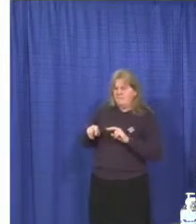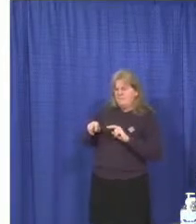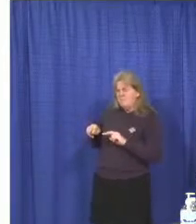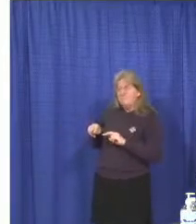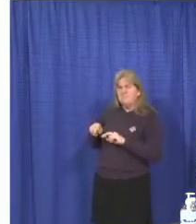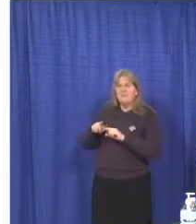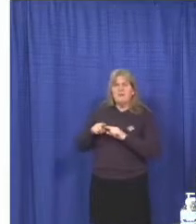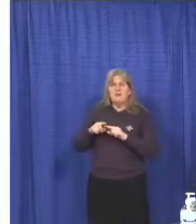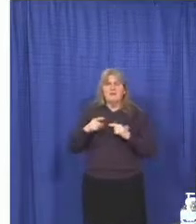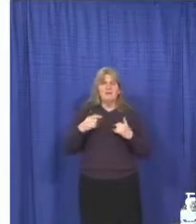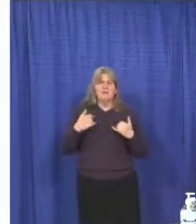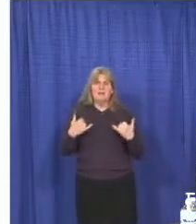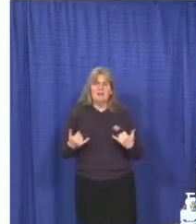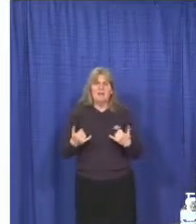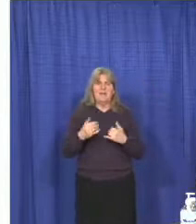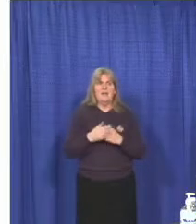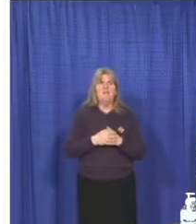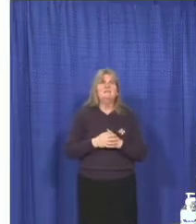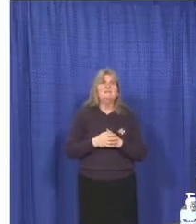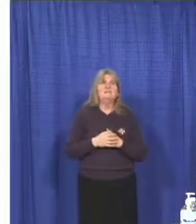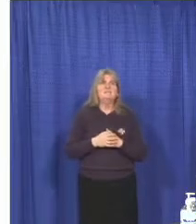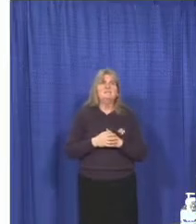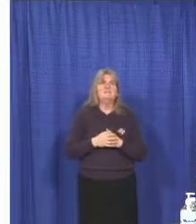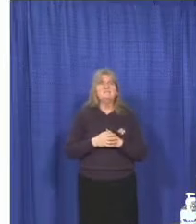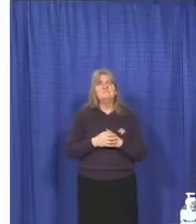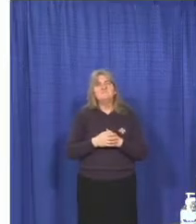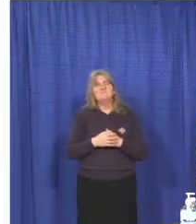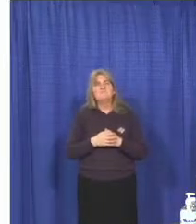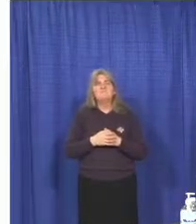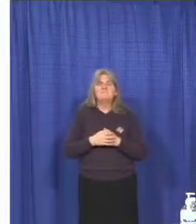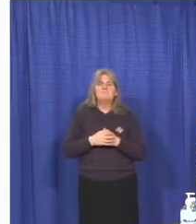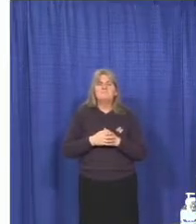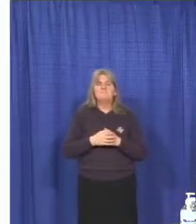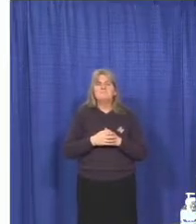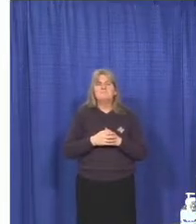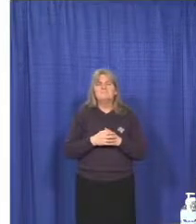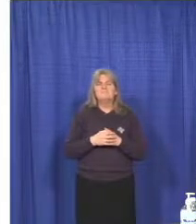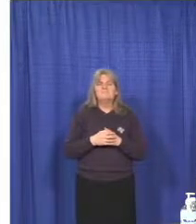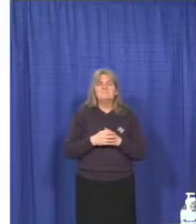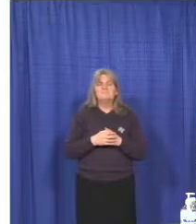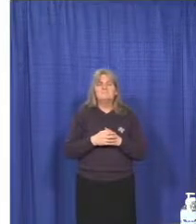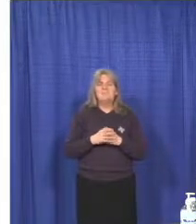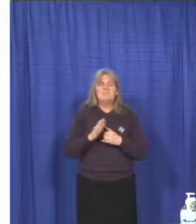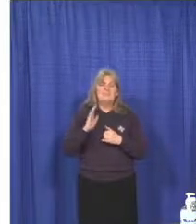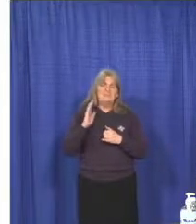Even with this news and even though it may not seem like it